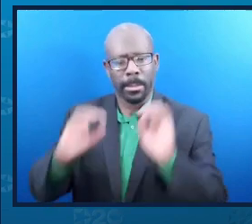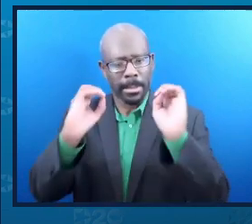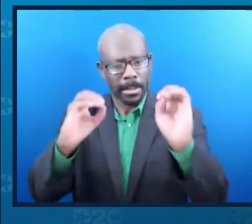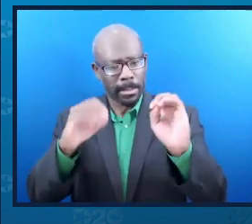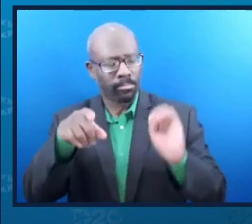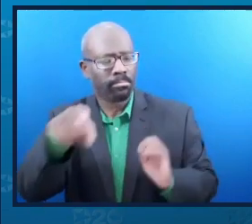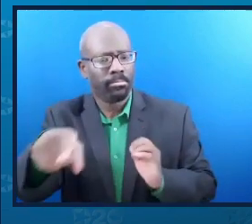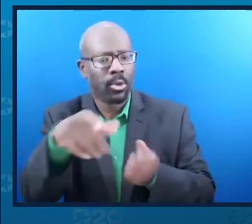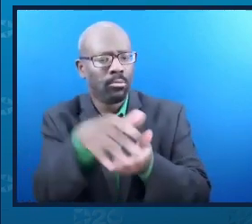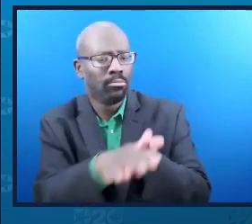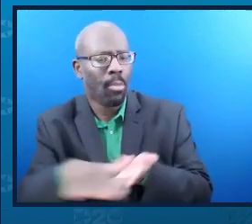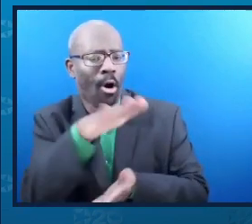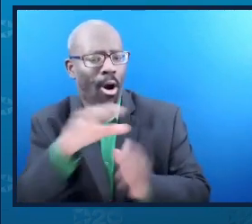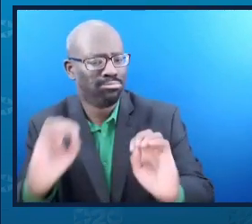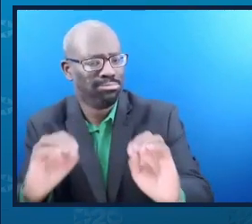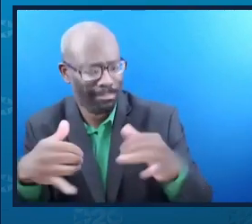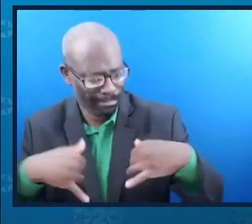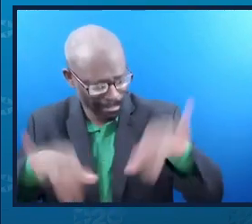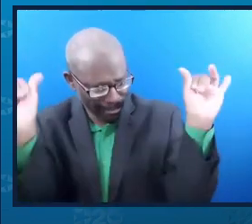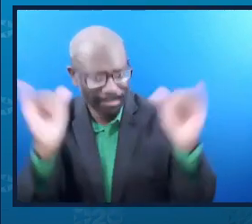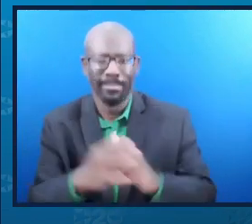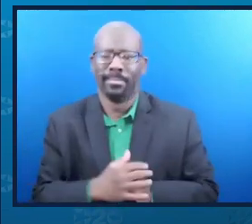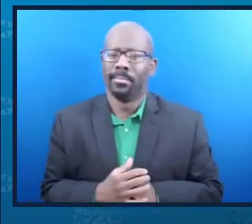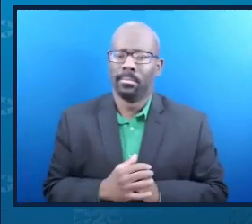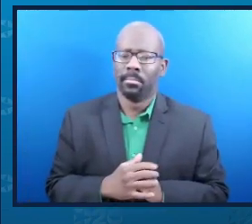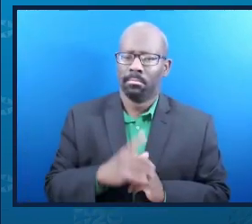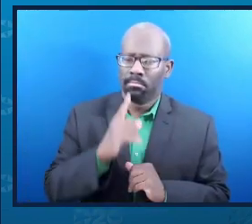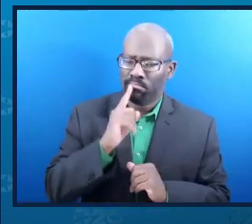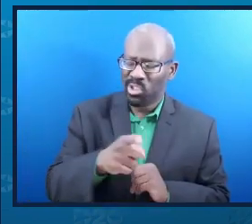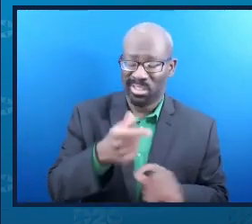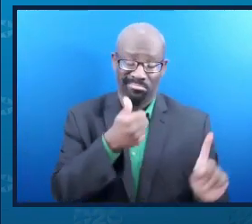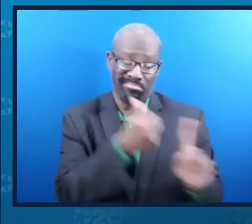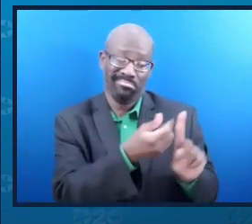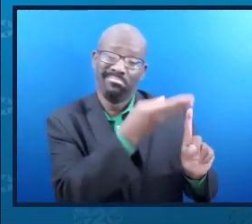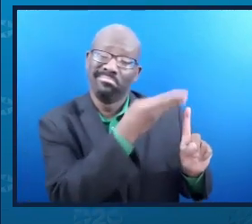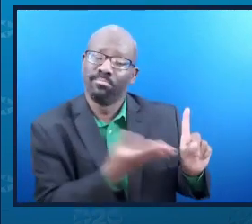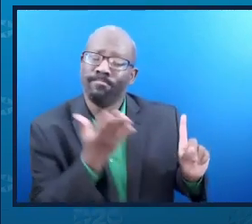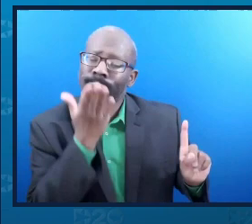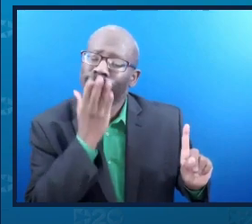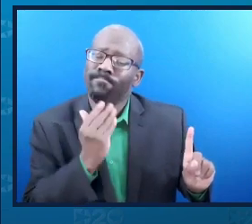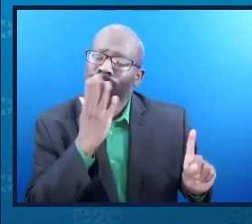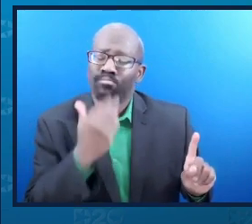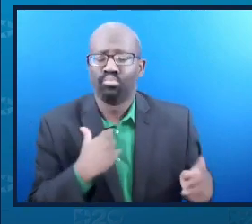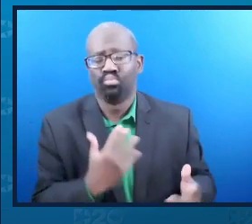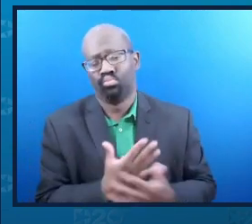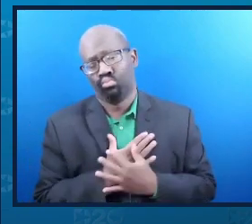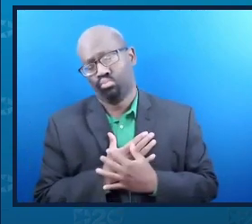KAMALA. SHE IS RELENTST IN THE PURSUIT OF JUSTICE AND EK IF I.